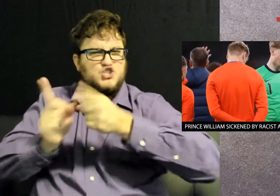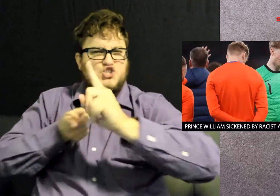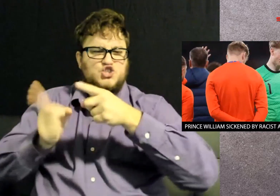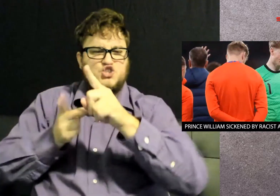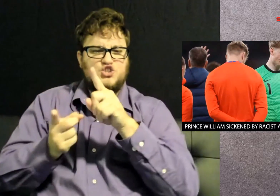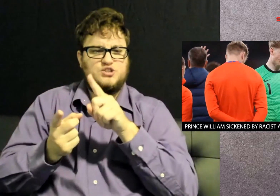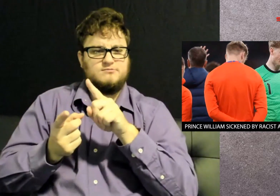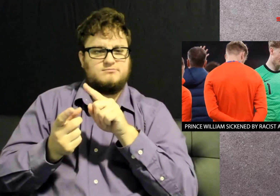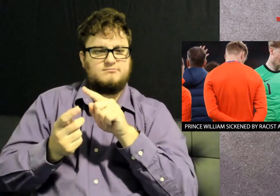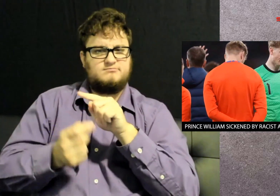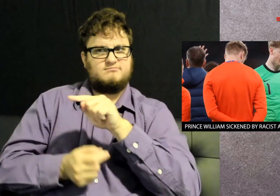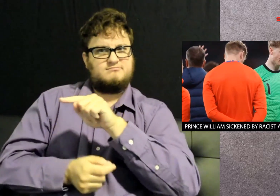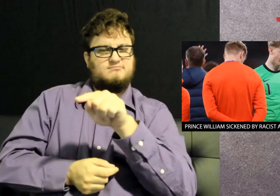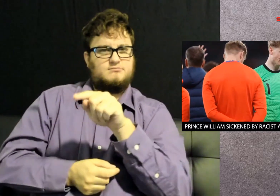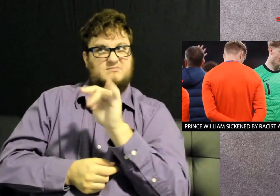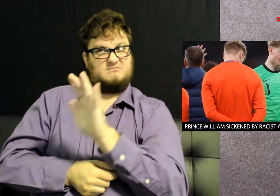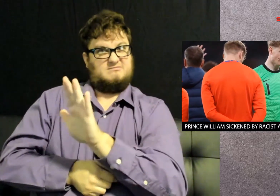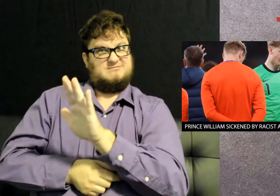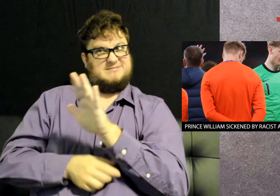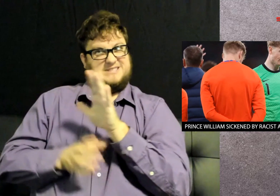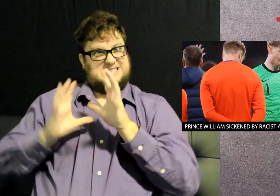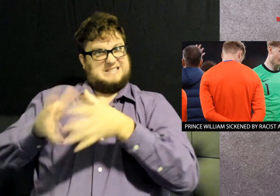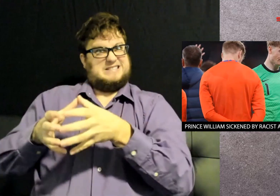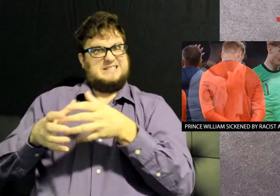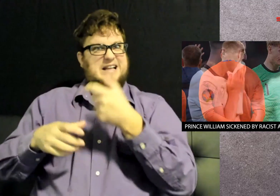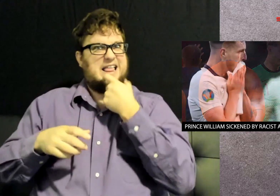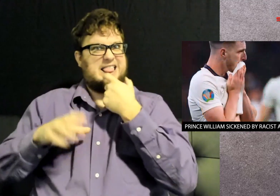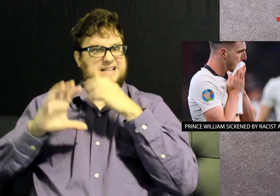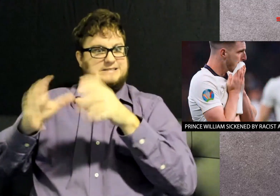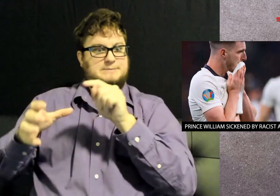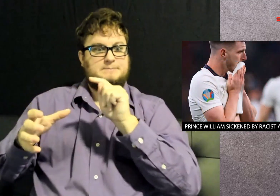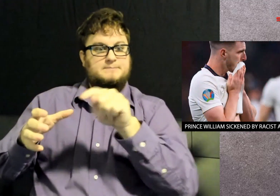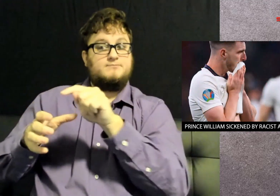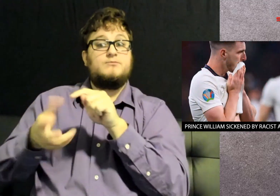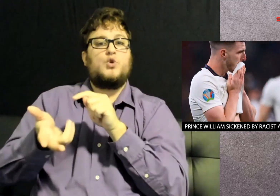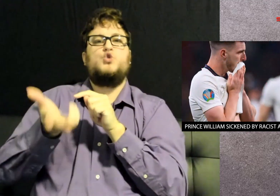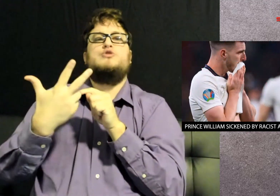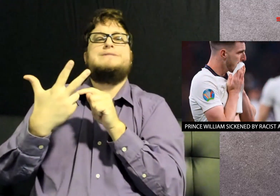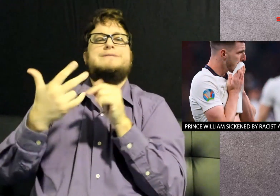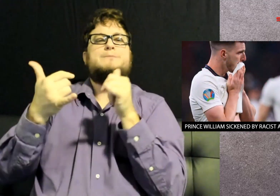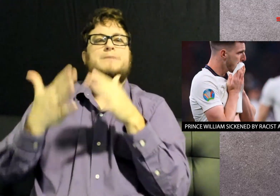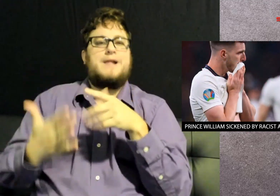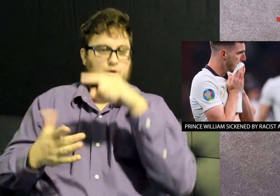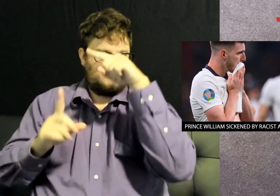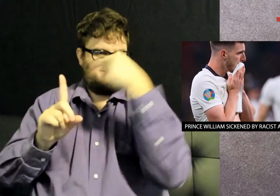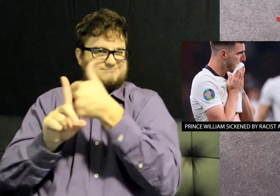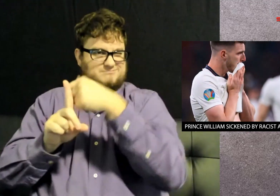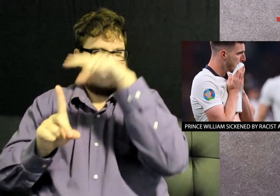racists and hurtful posts against the teams three black players who missed their penalty